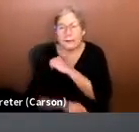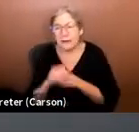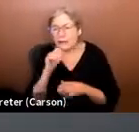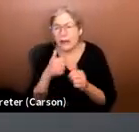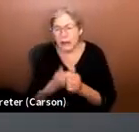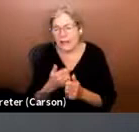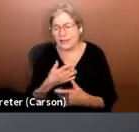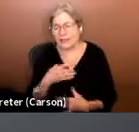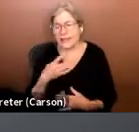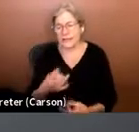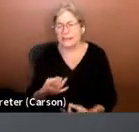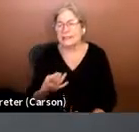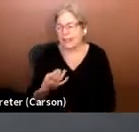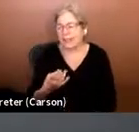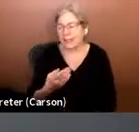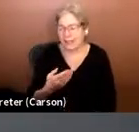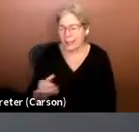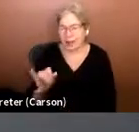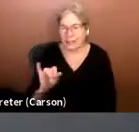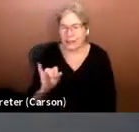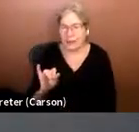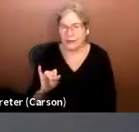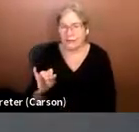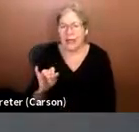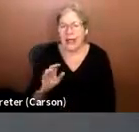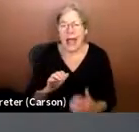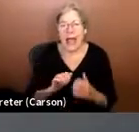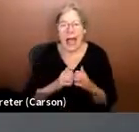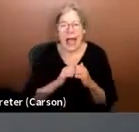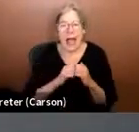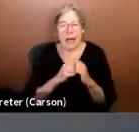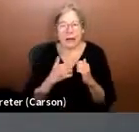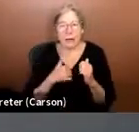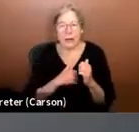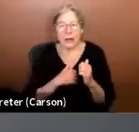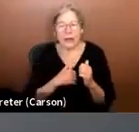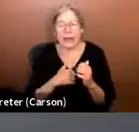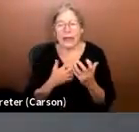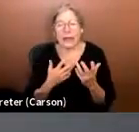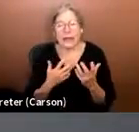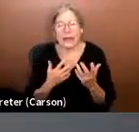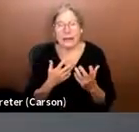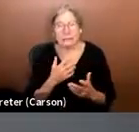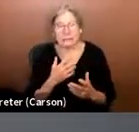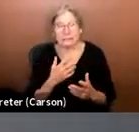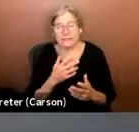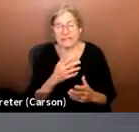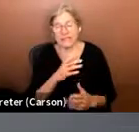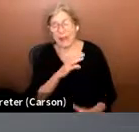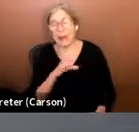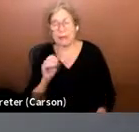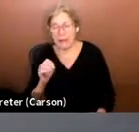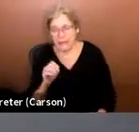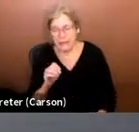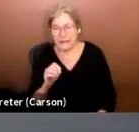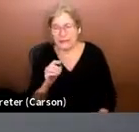interesting space. How do we and corporations tackle that?